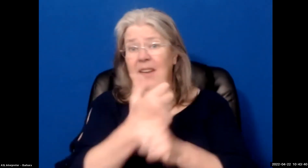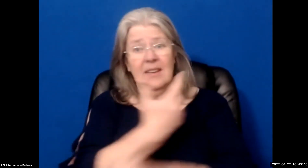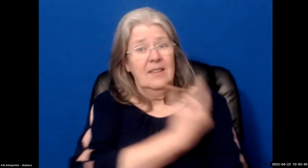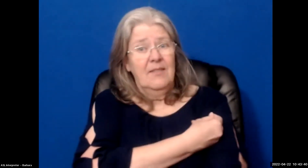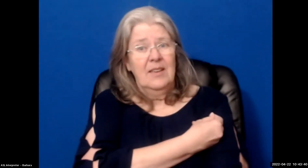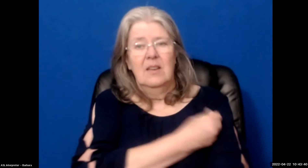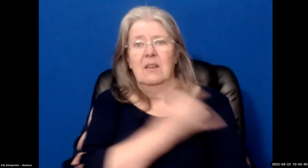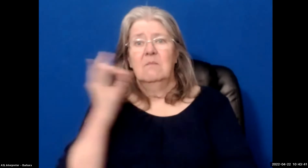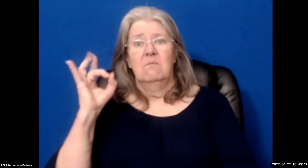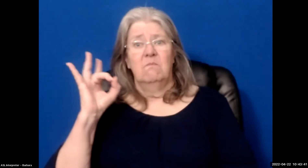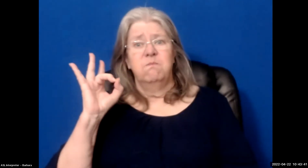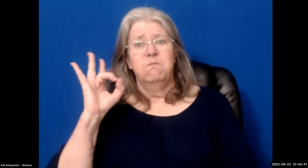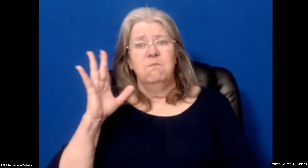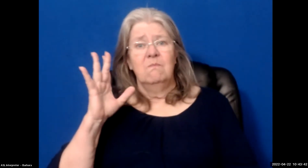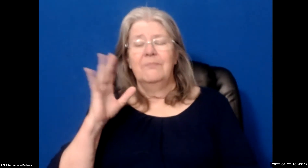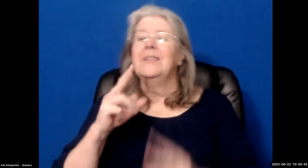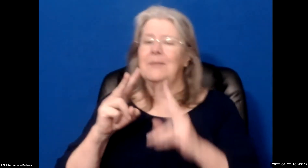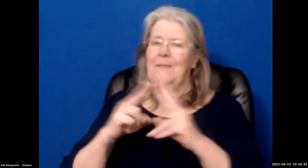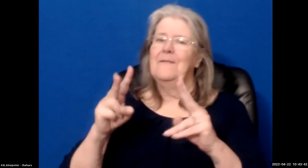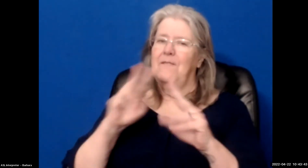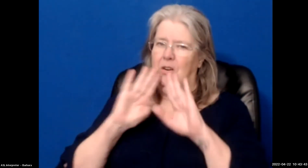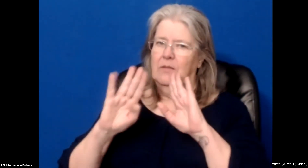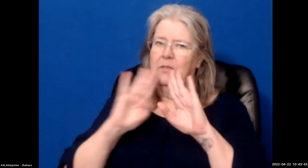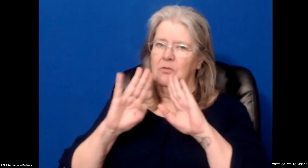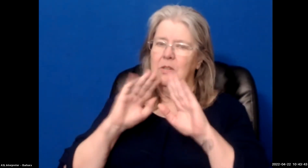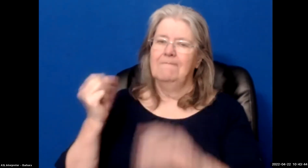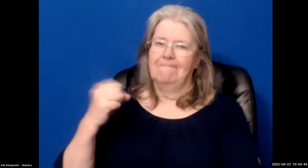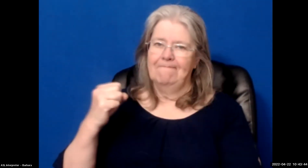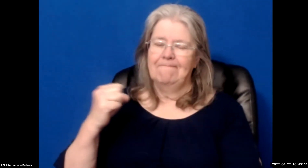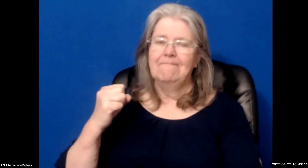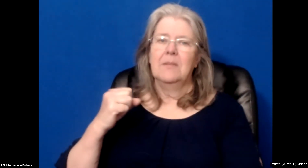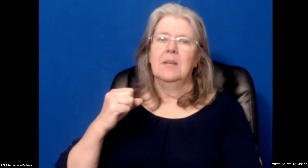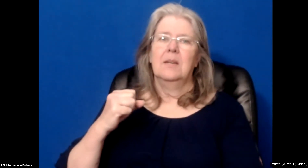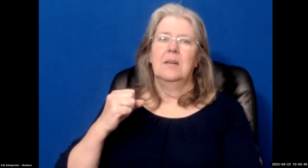Shannon: It was because we were just -- we were just every day felt like, you